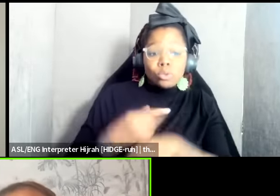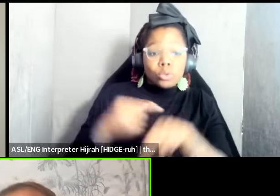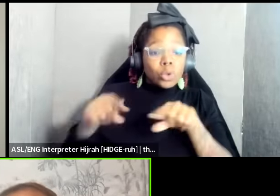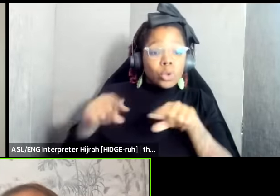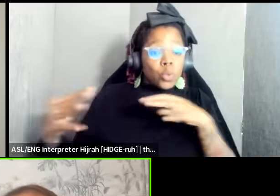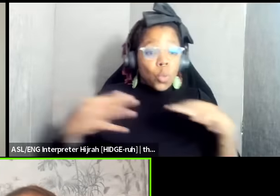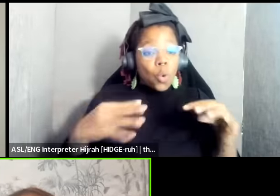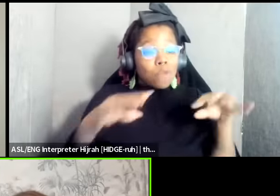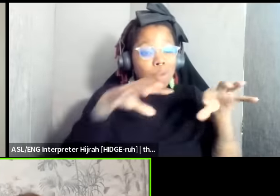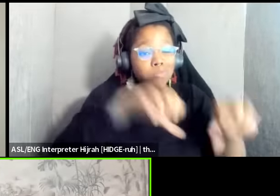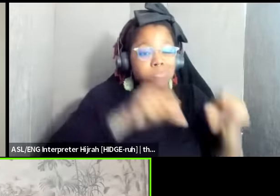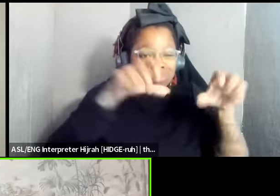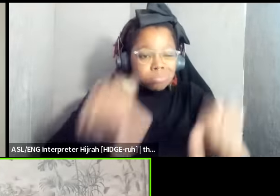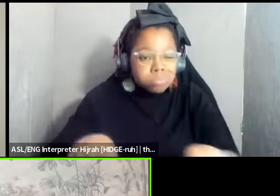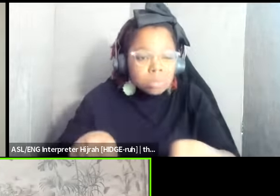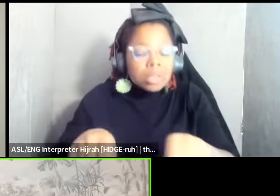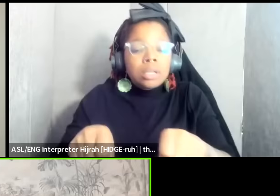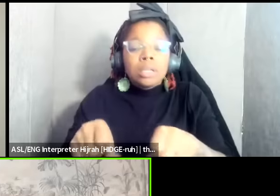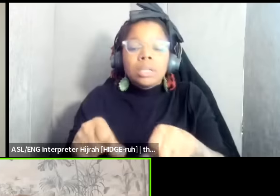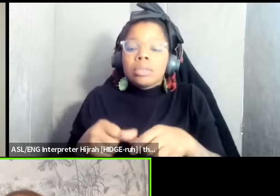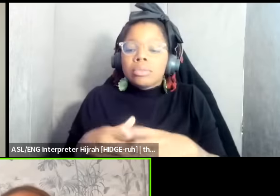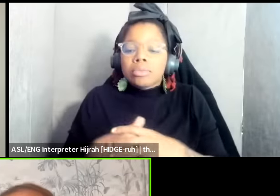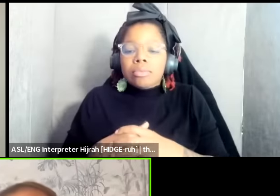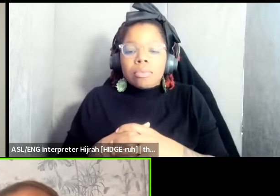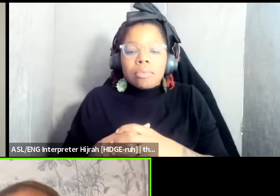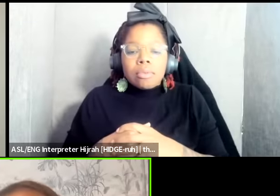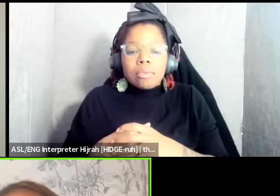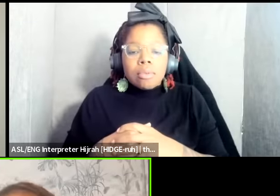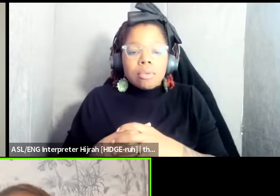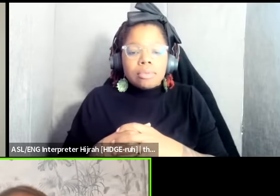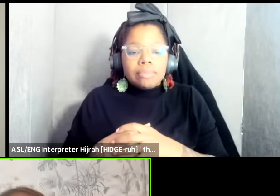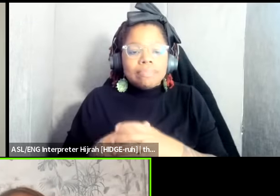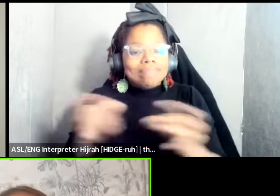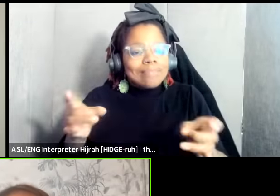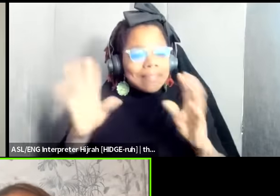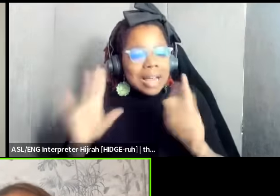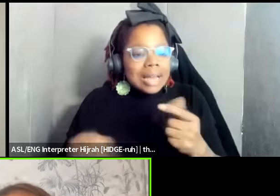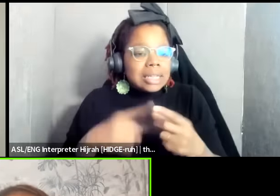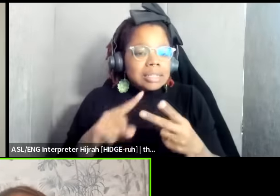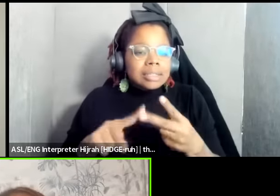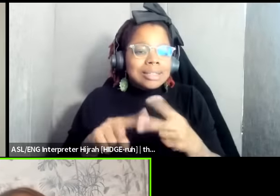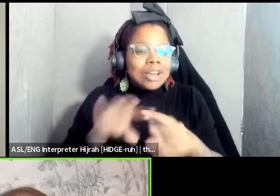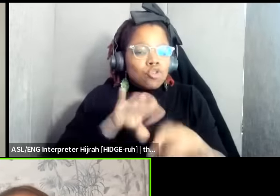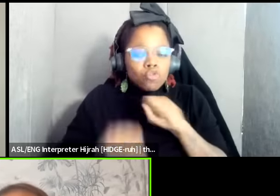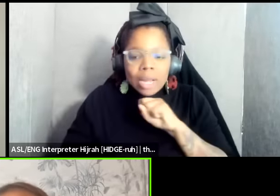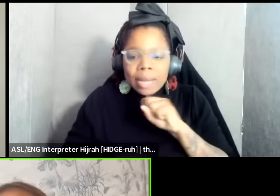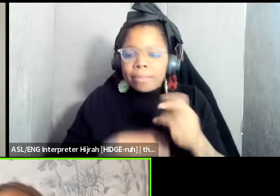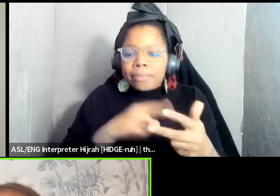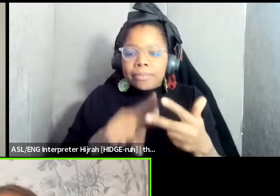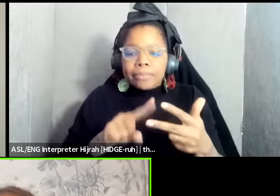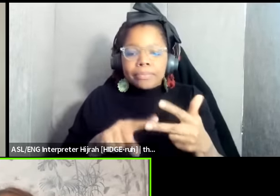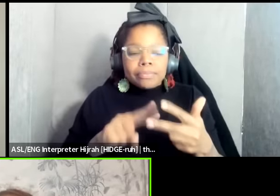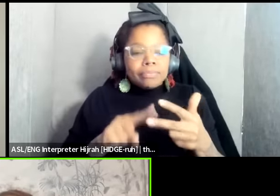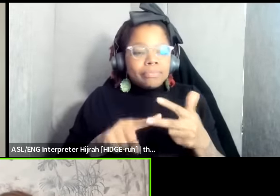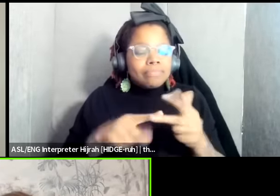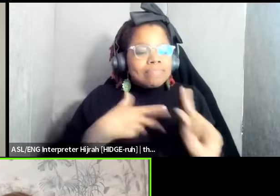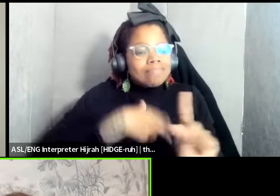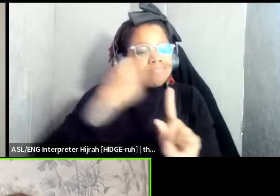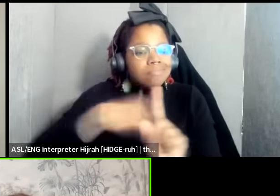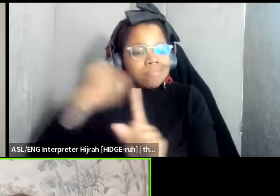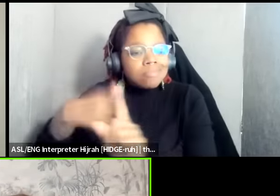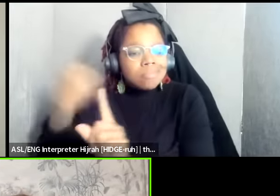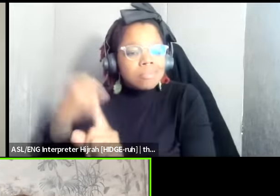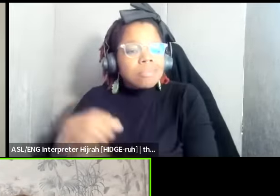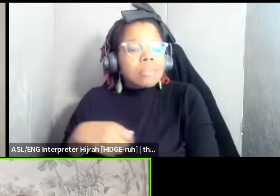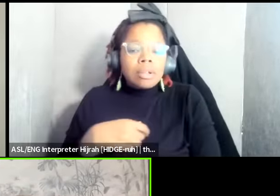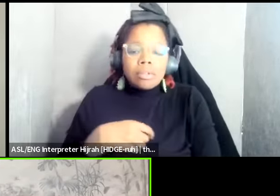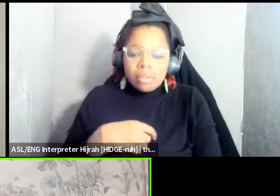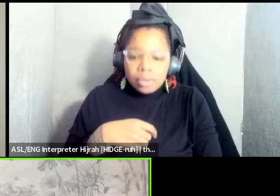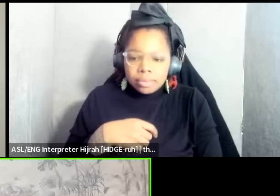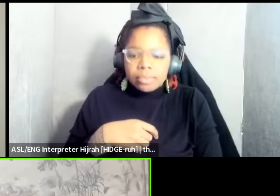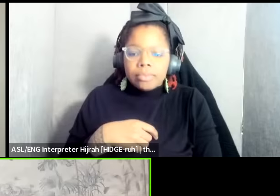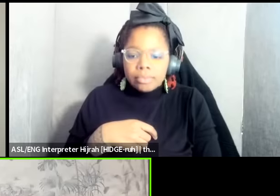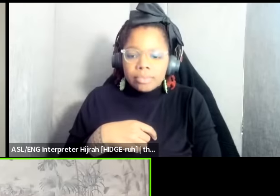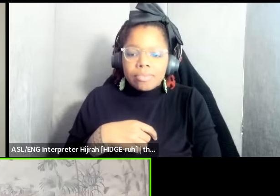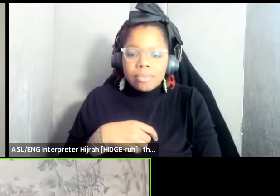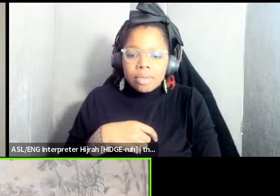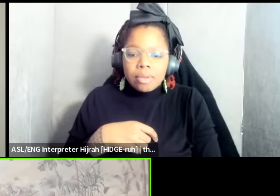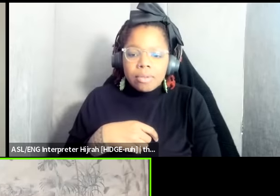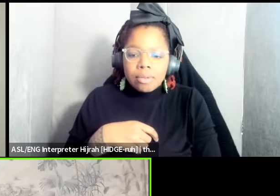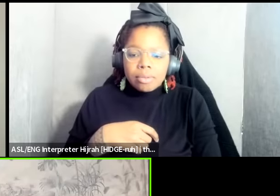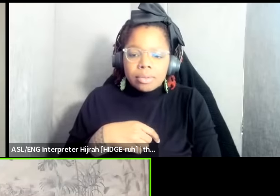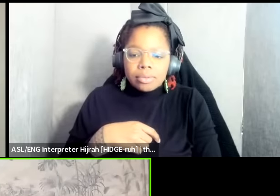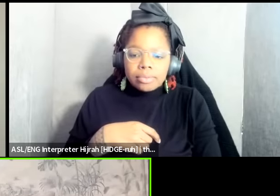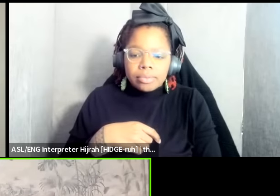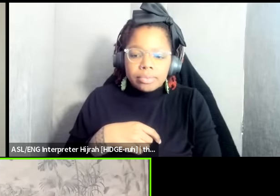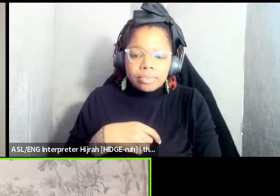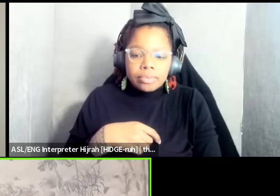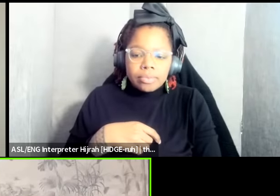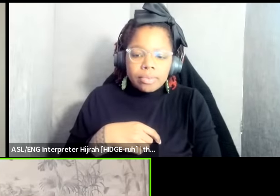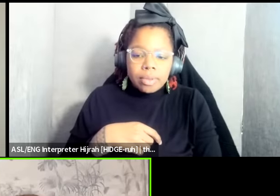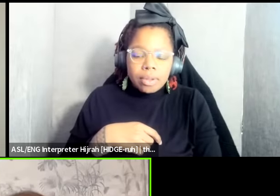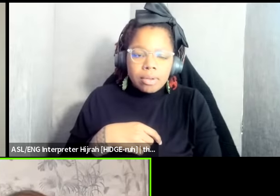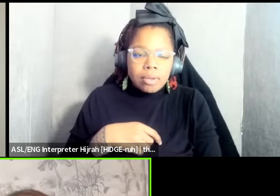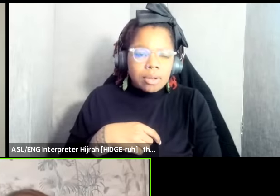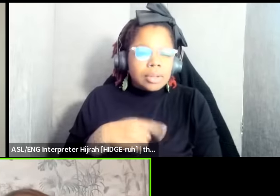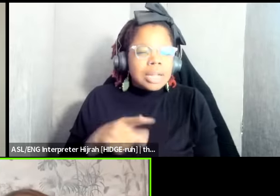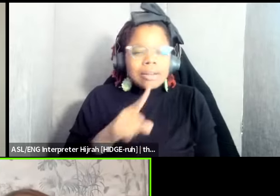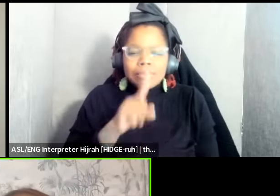through um through violence through rape through dispossession um it is um so important that you